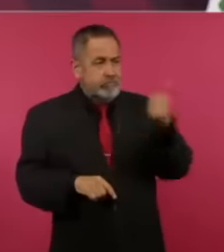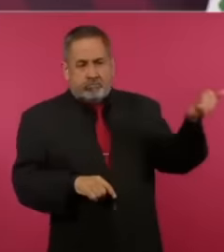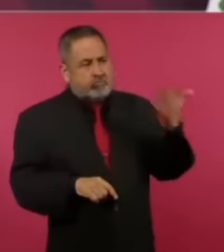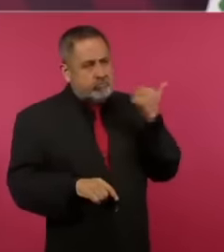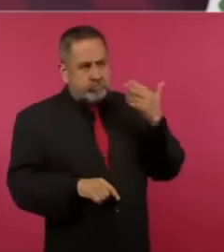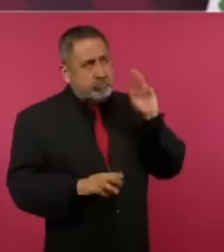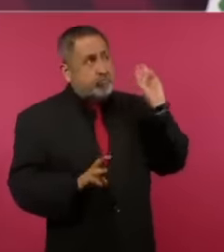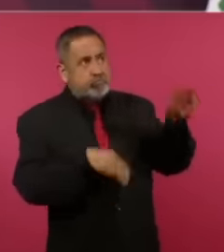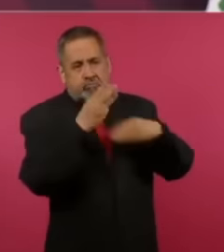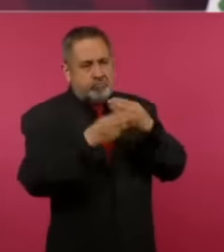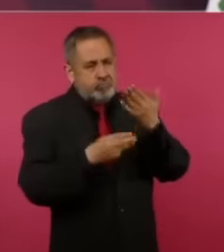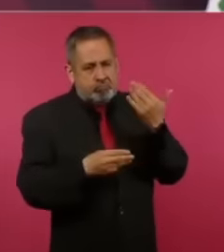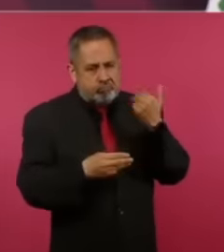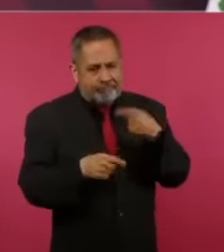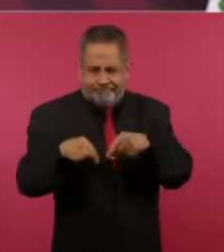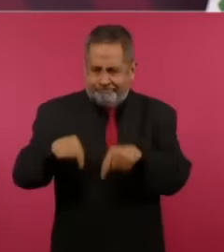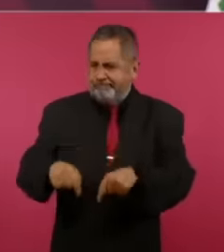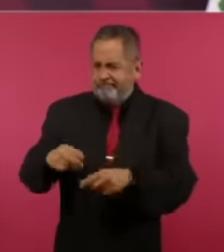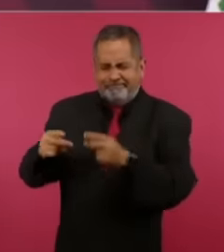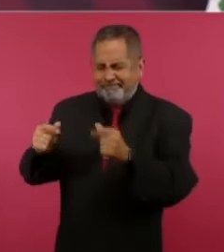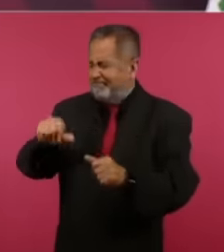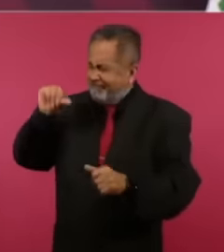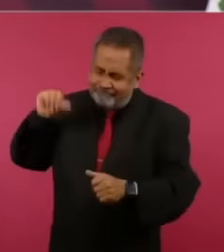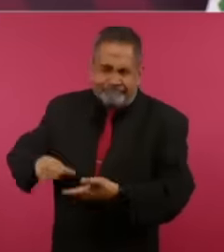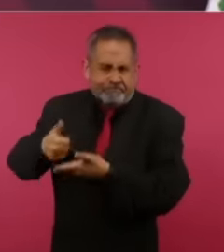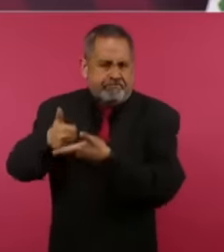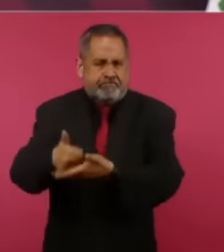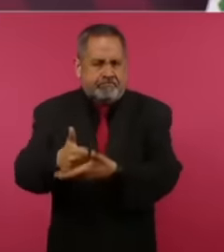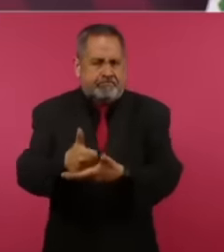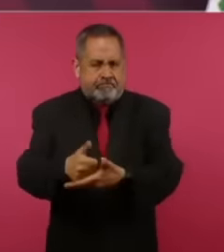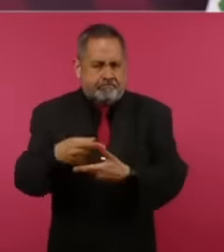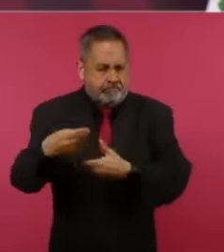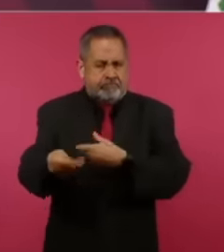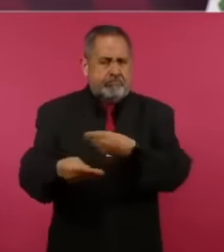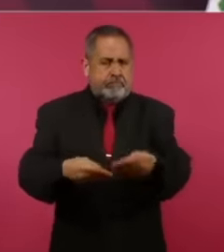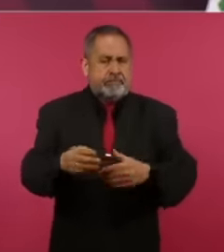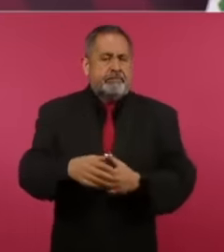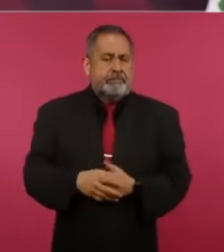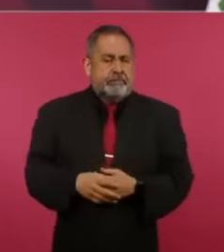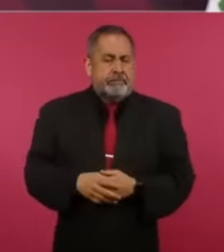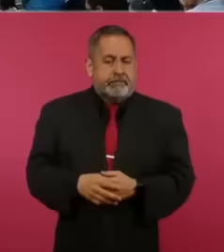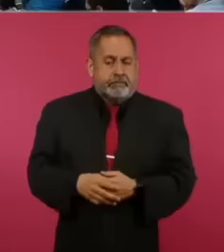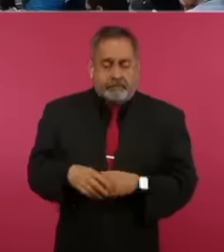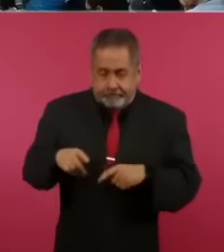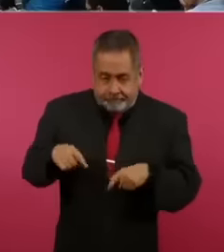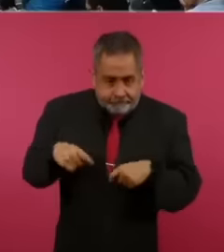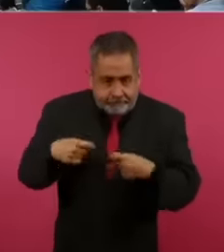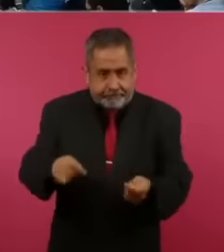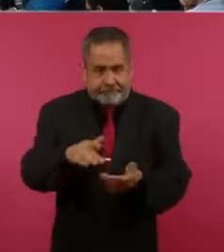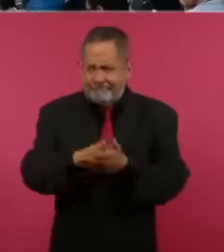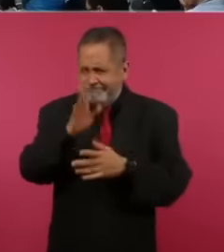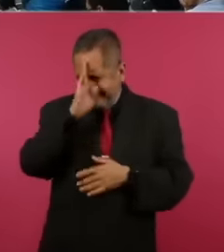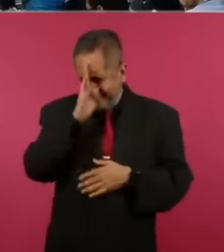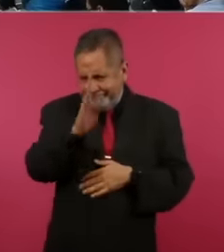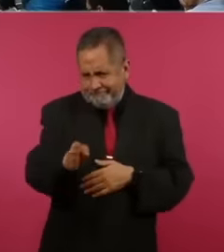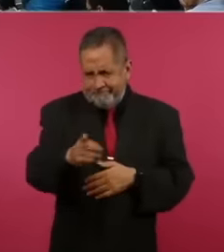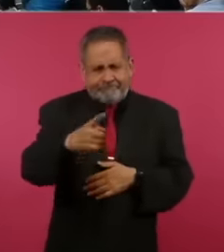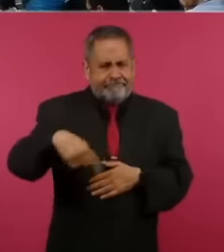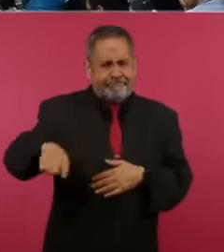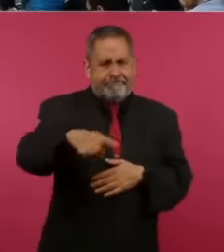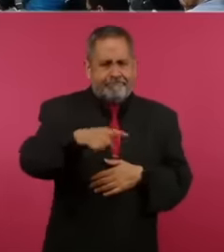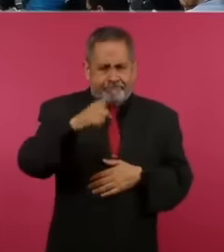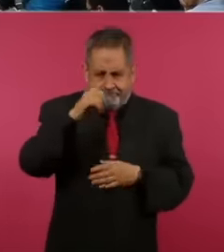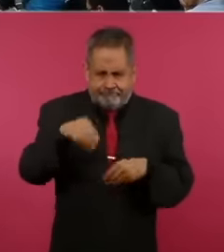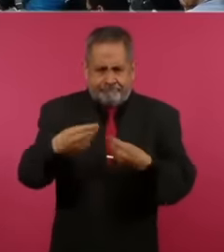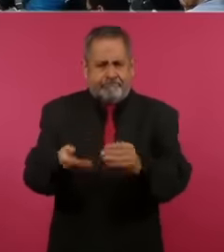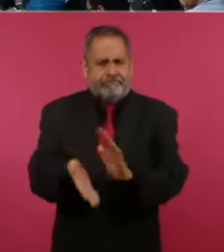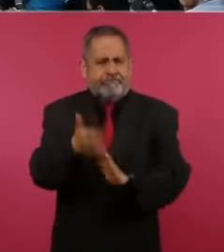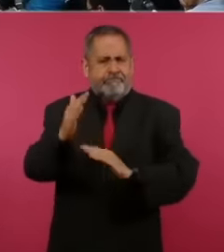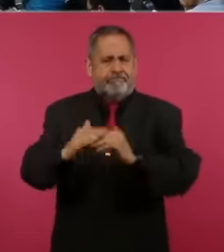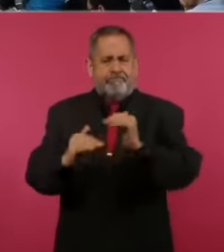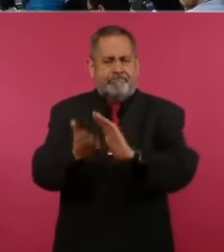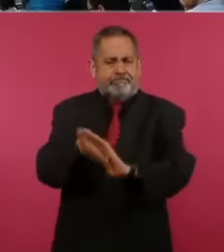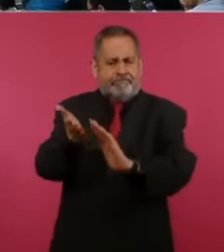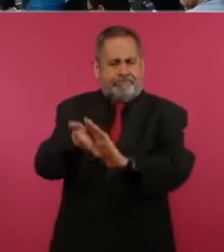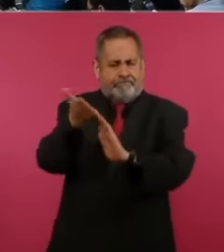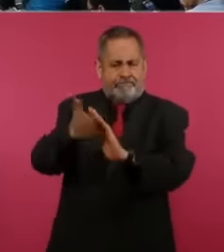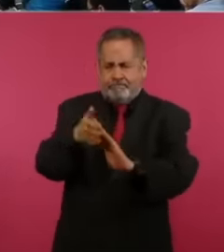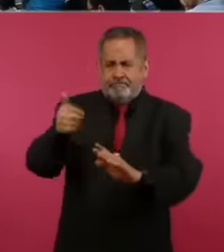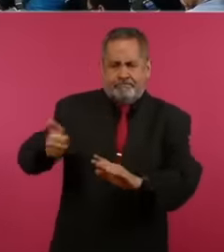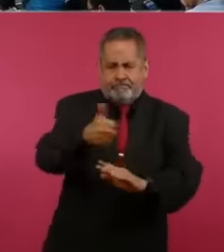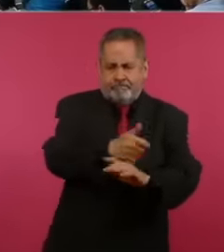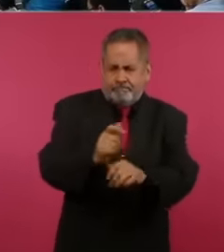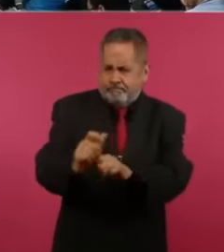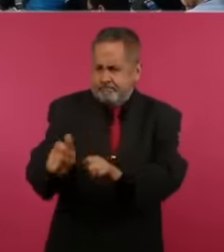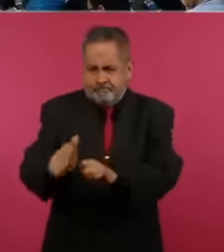world. directly provided support for the self-construction of their homes